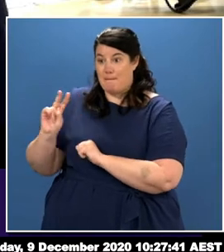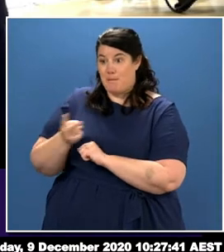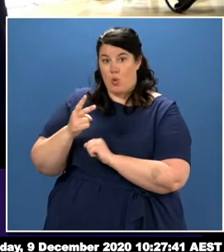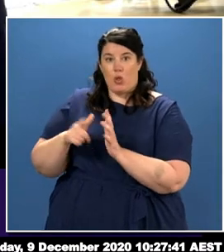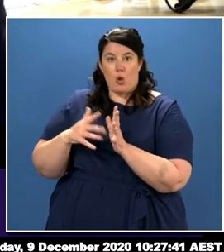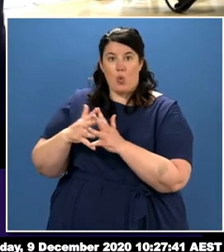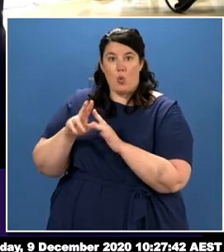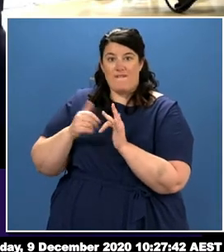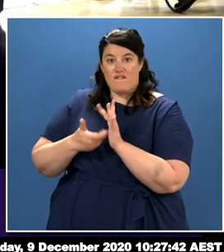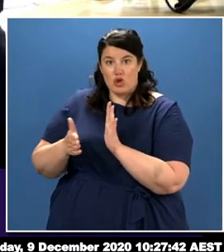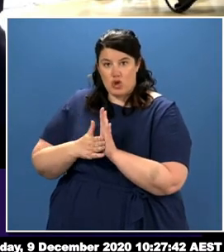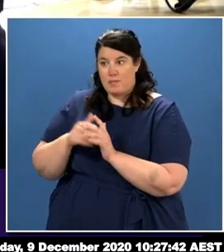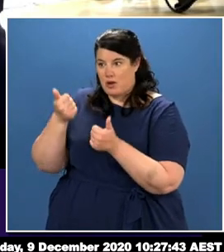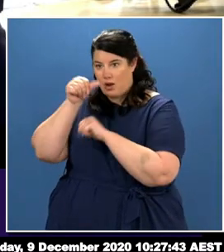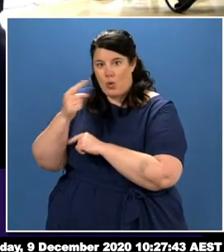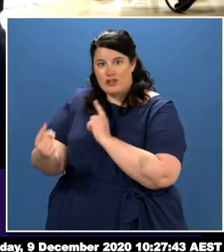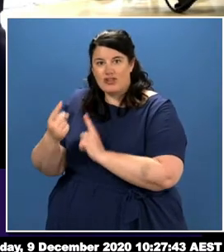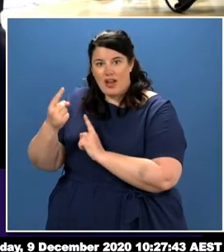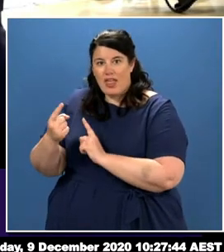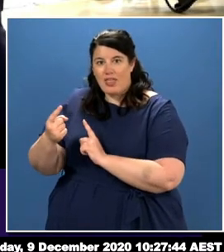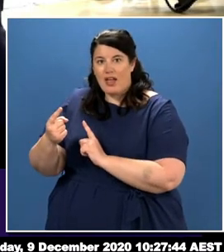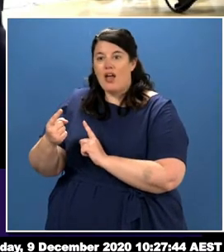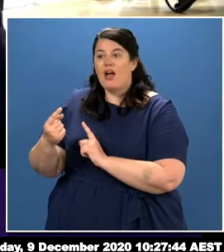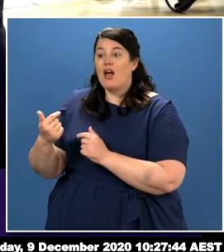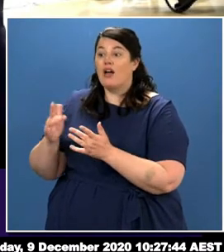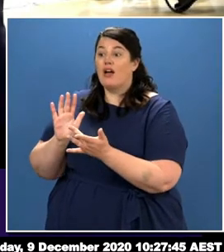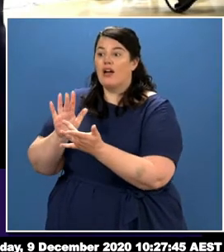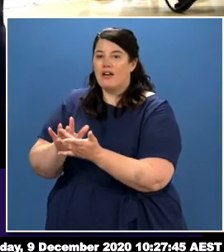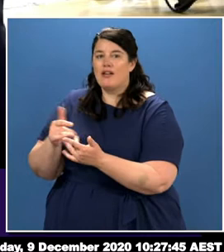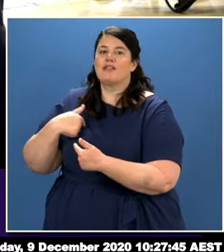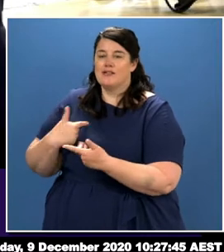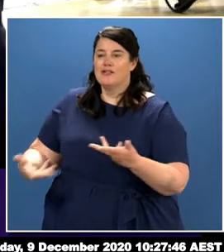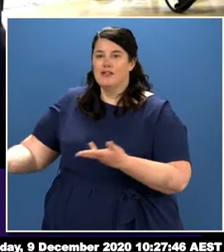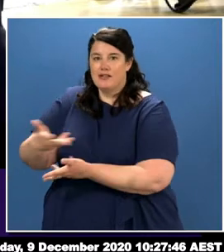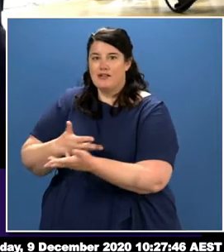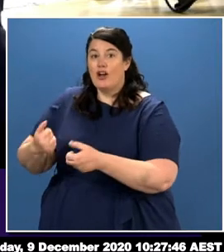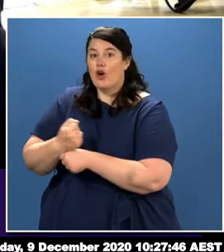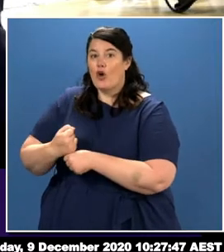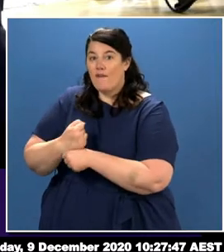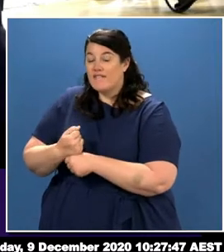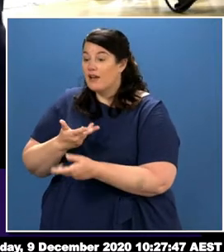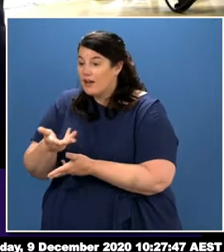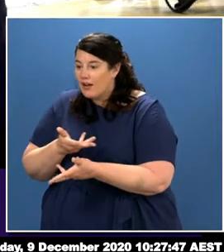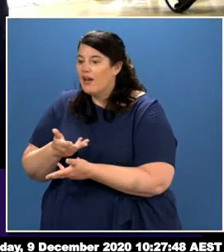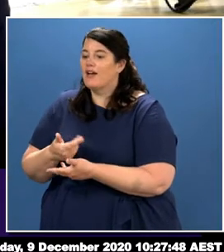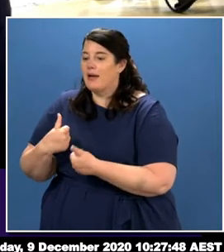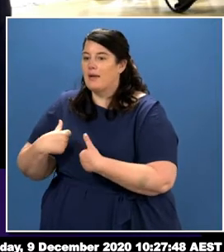separately and so he got me a contact and then I turned that into a work experience opportunity.